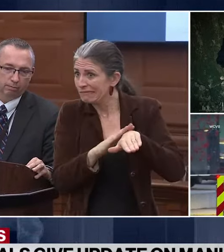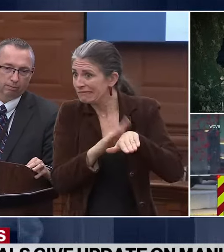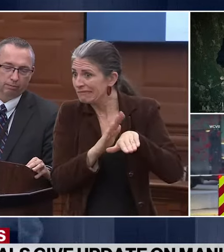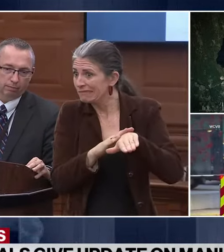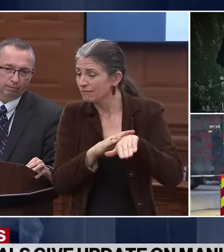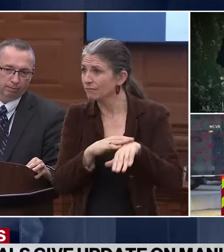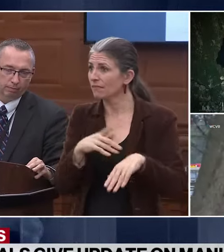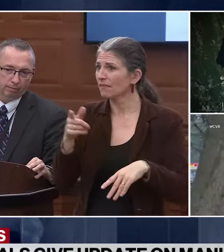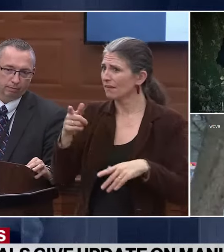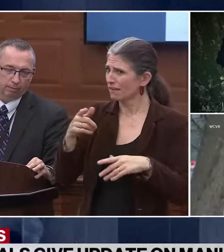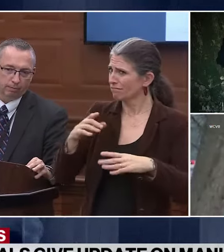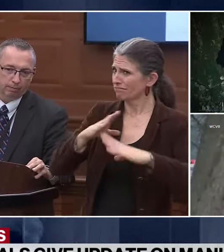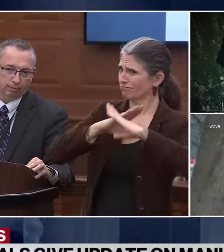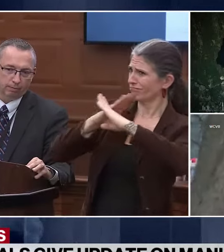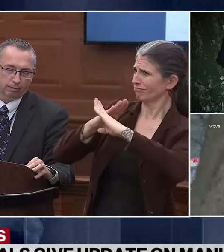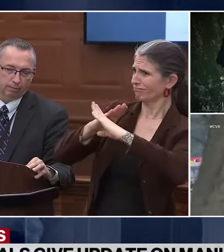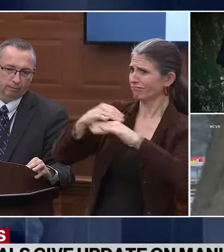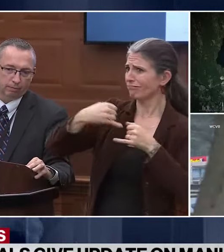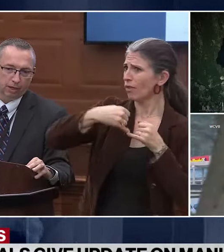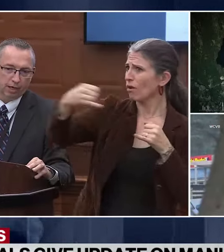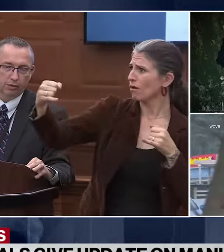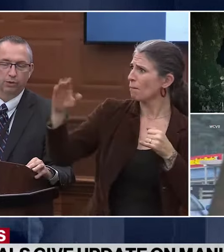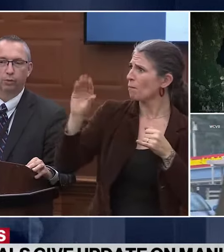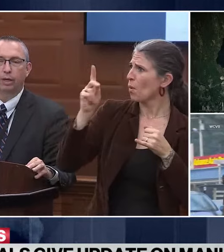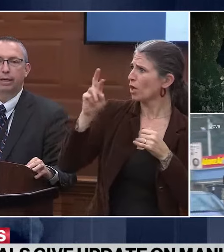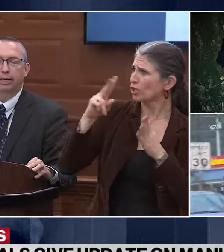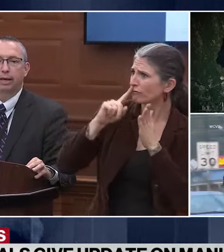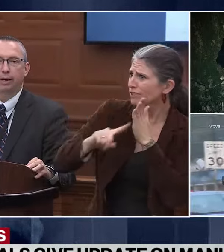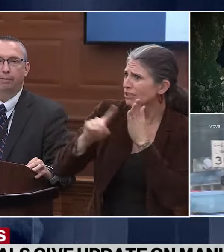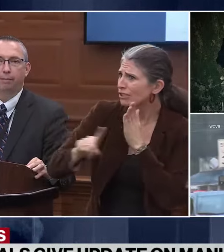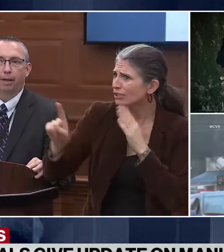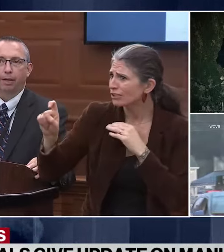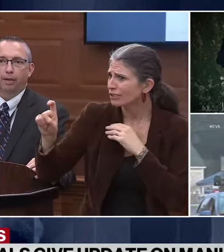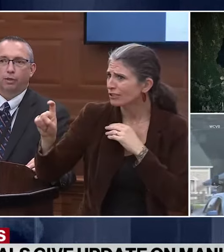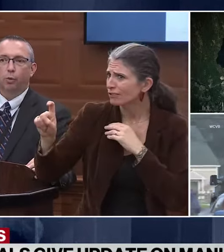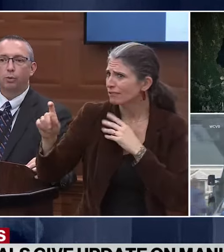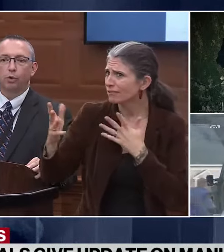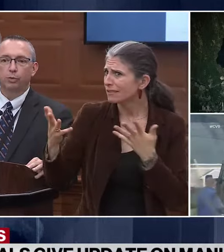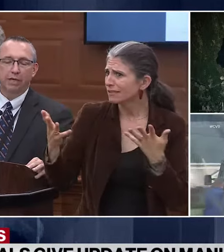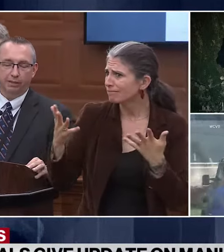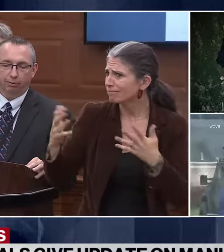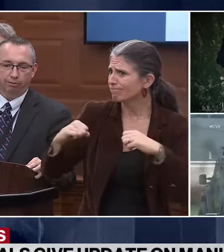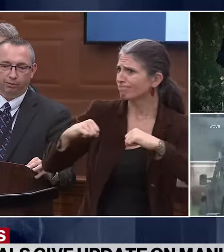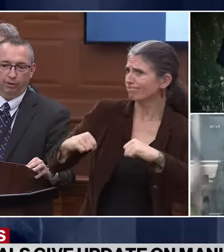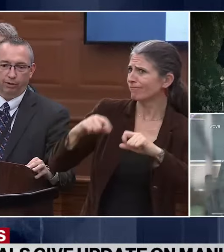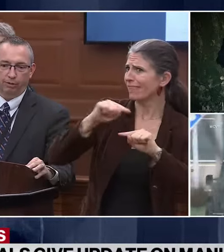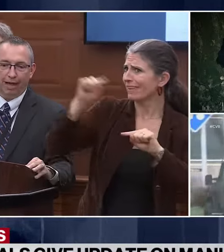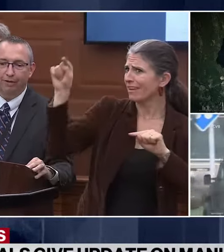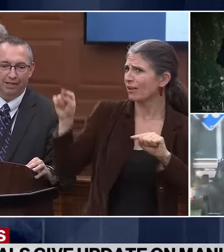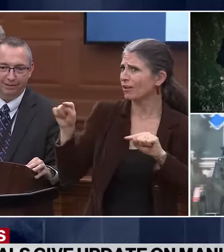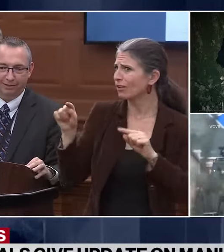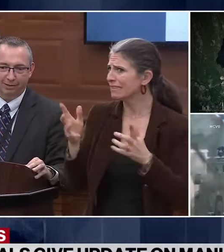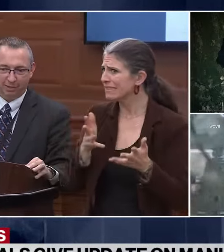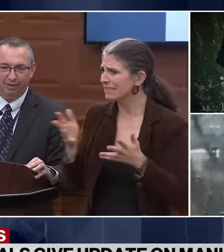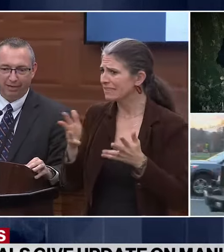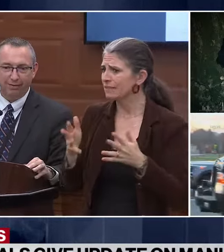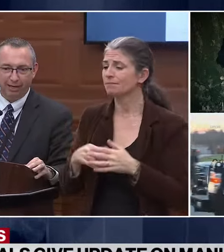WHETHER OR NOT THEY'RE STILL THERE'S AN EXPECTATION BORDER